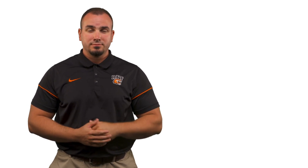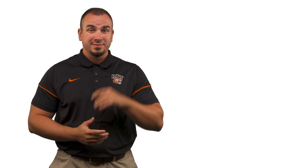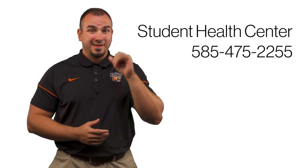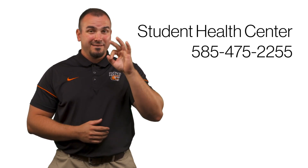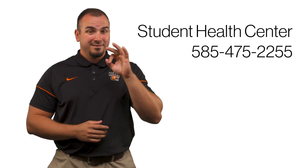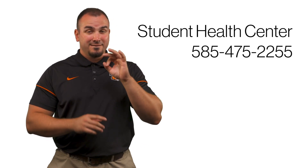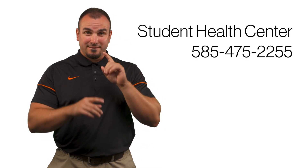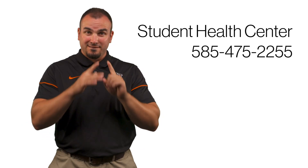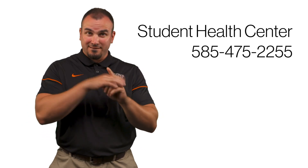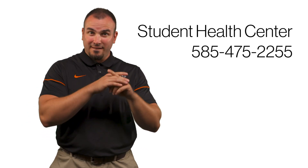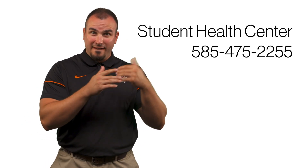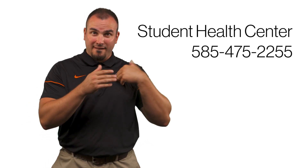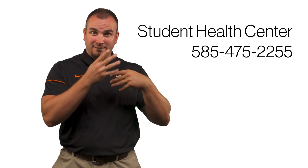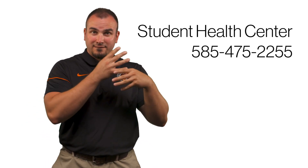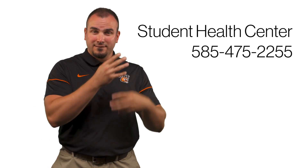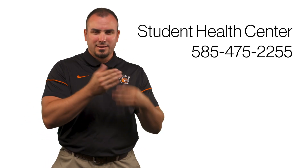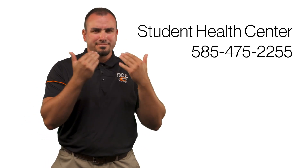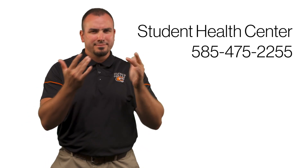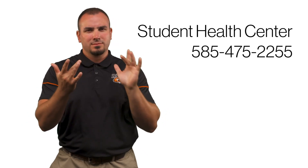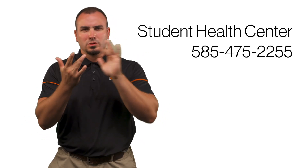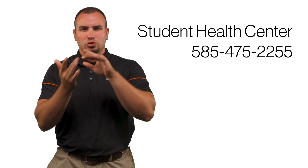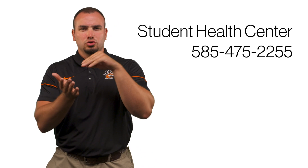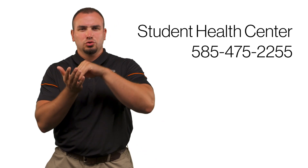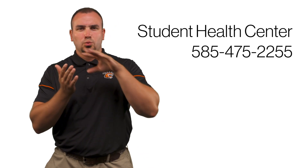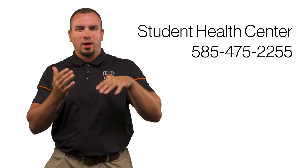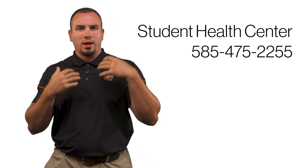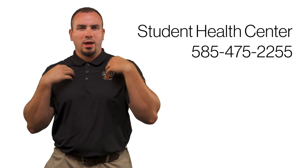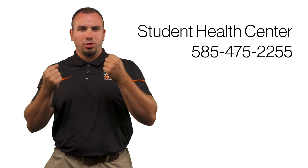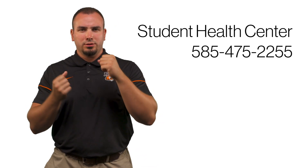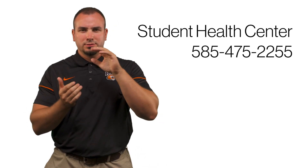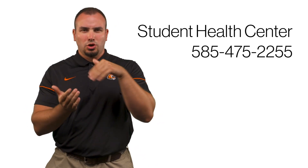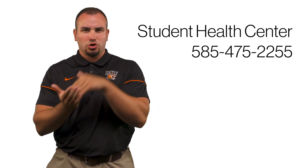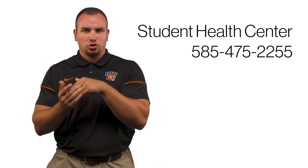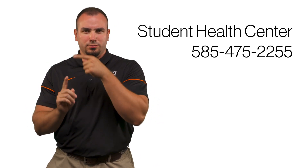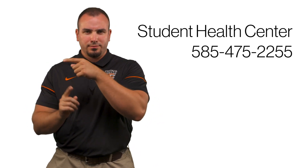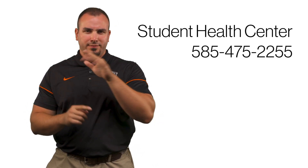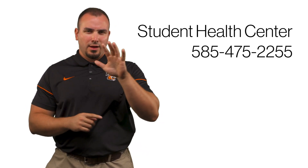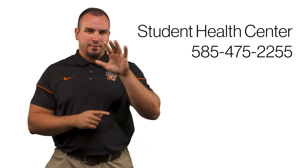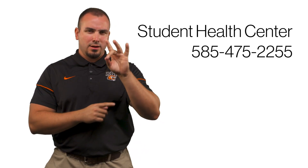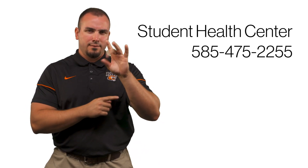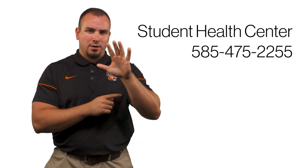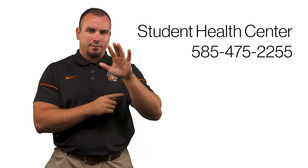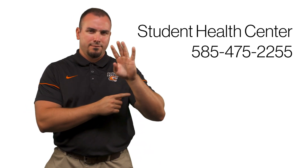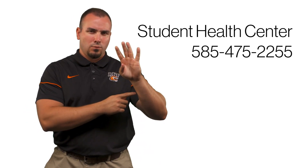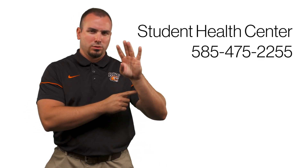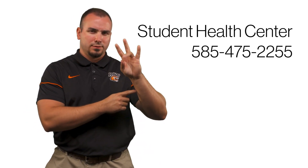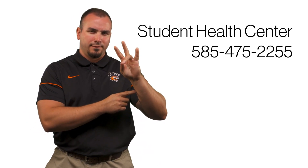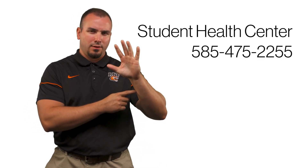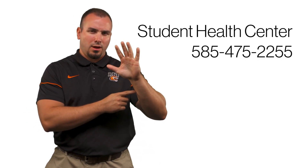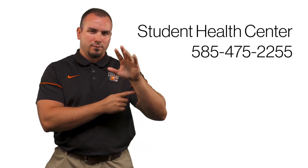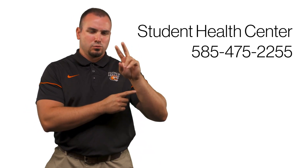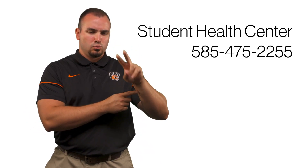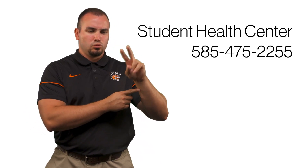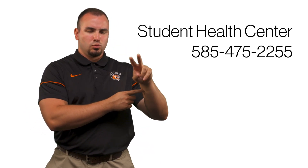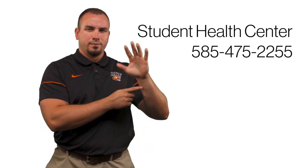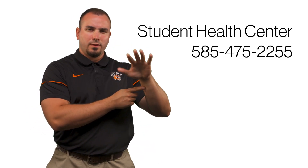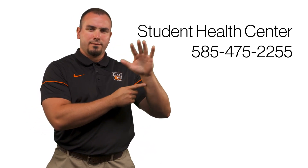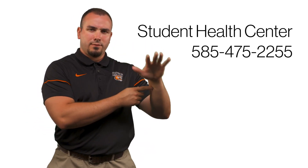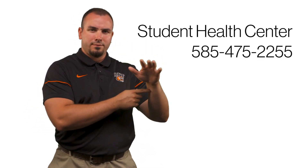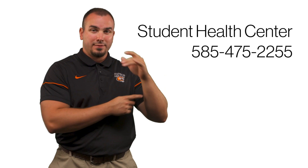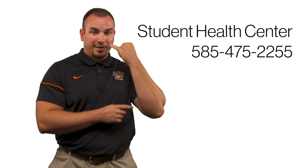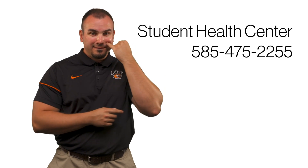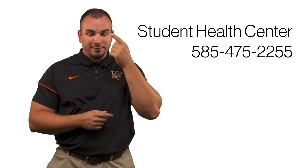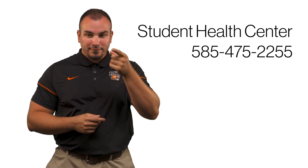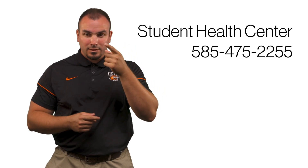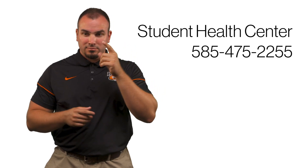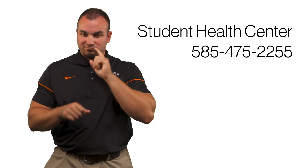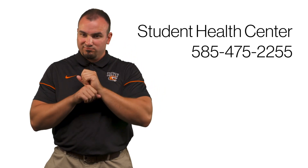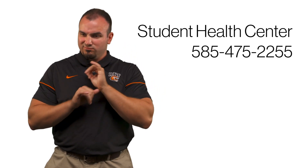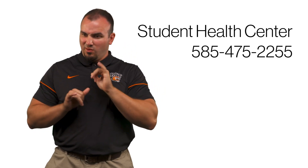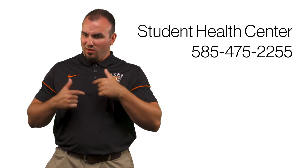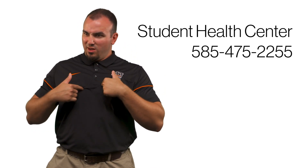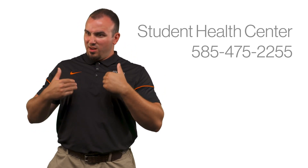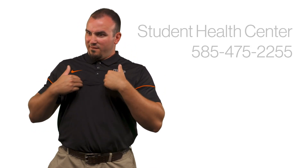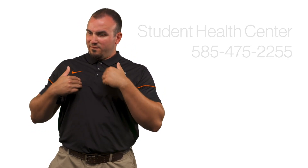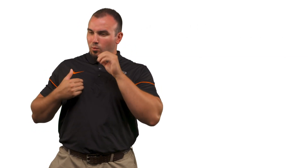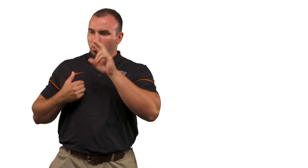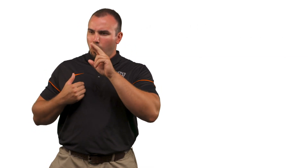Call the Student Health Center at 585-475-2255 if you learn or suspect that you had contact